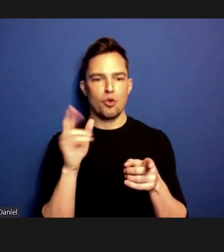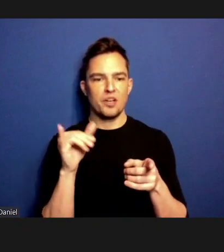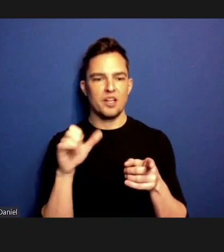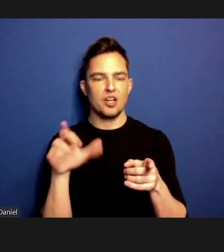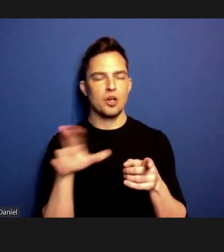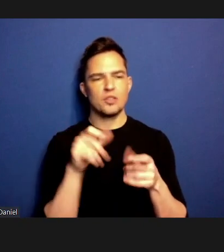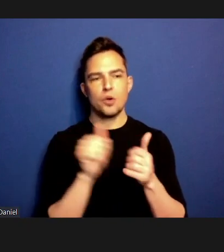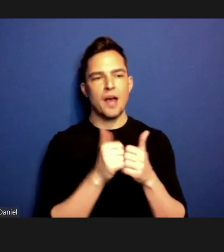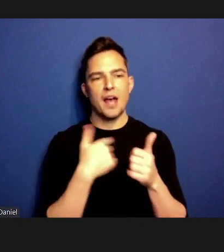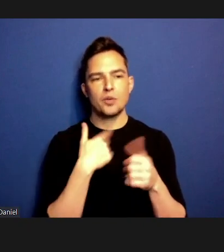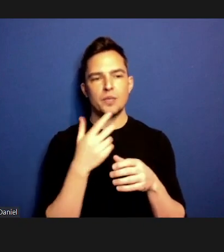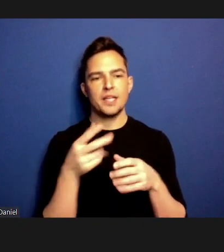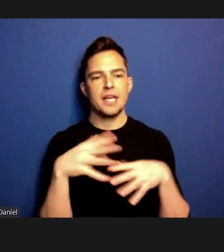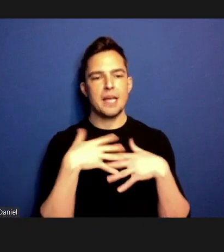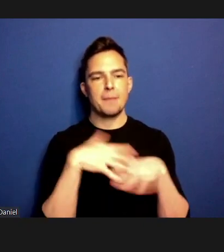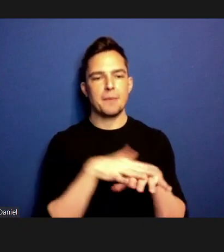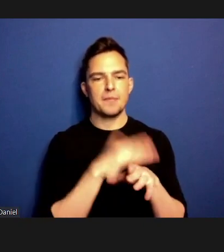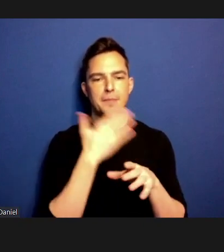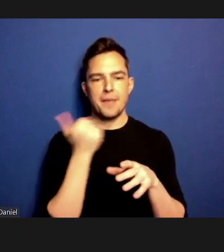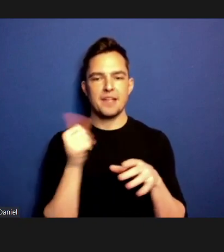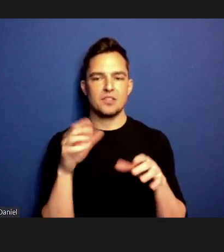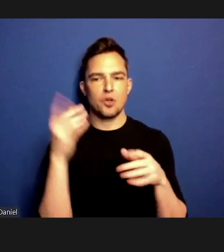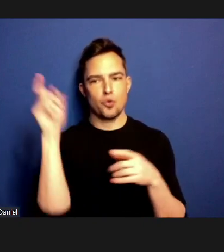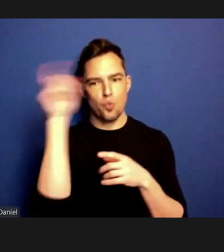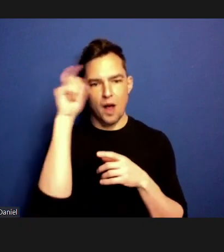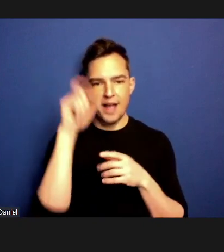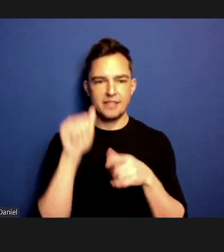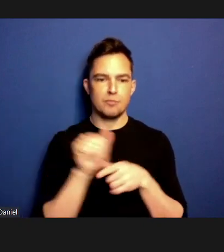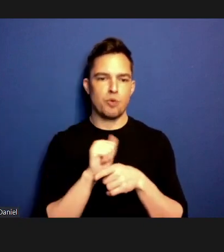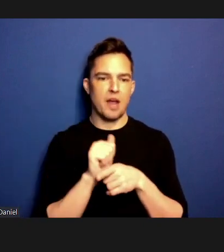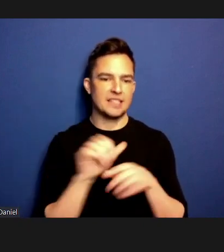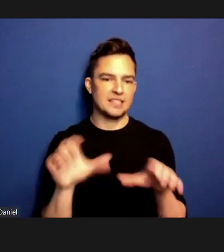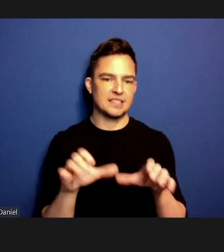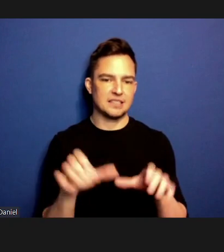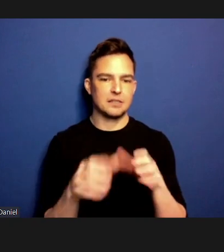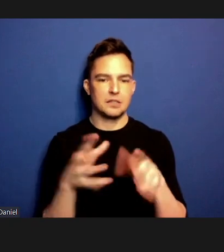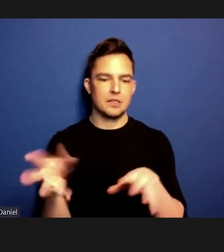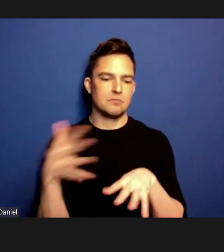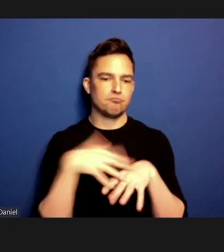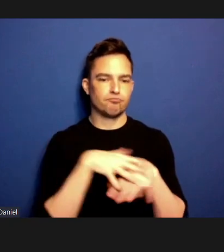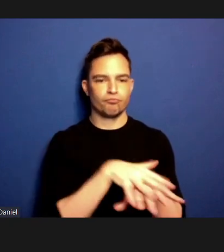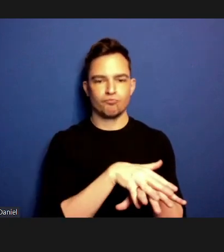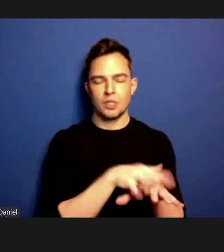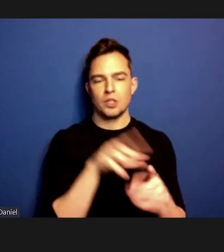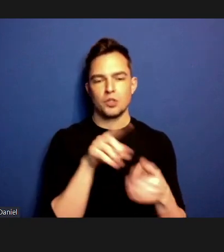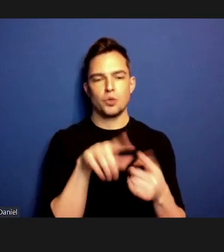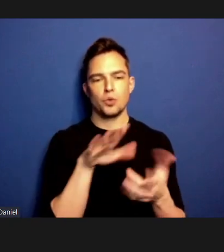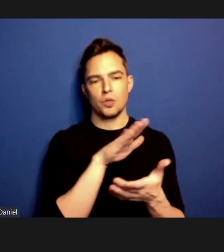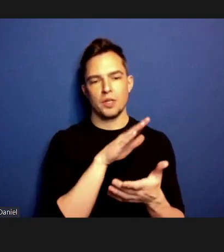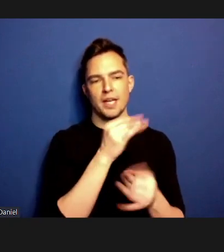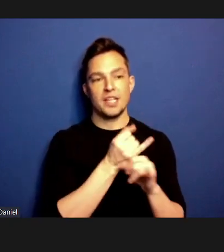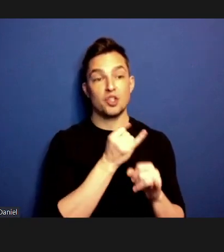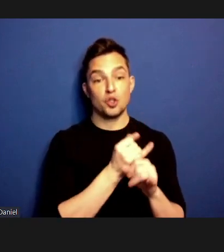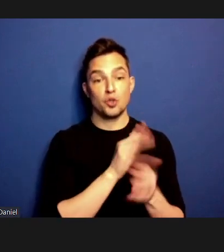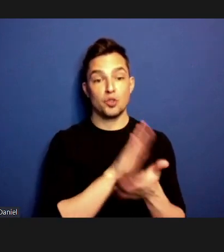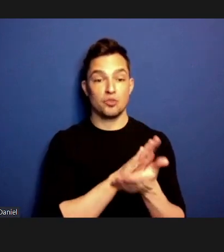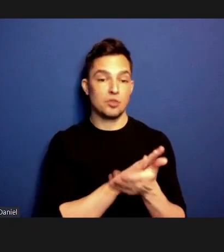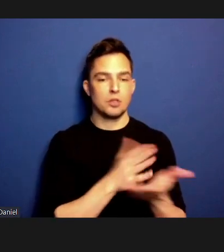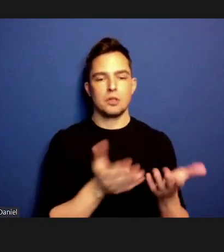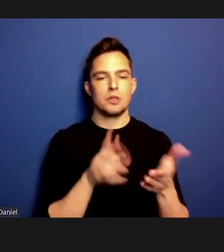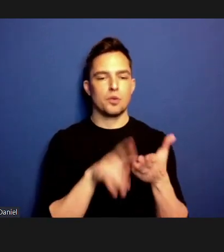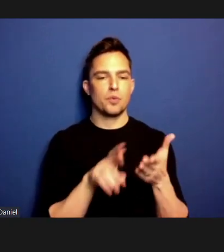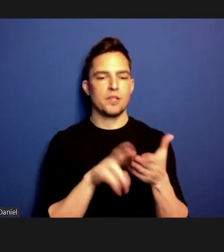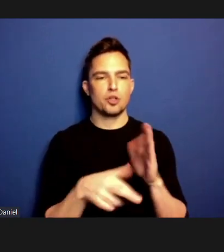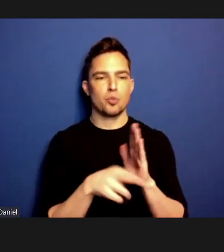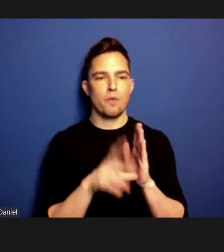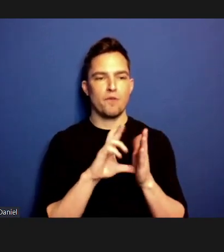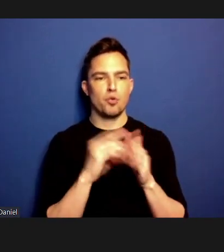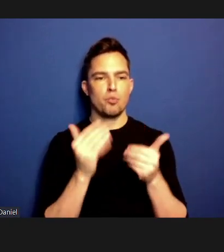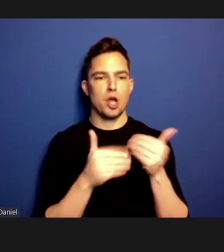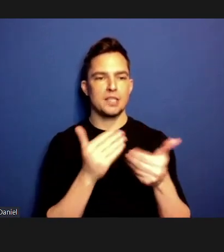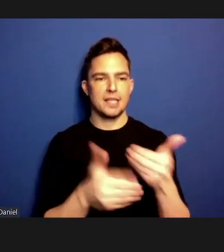these best and wise practices into an institution's research review process and its policies and